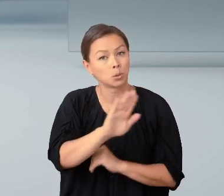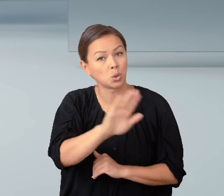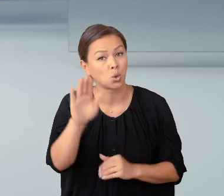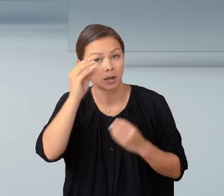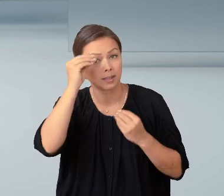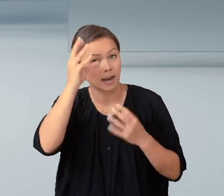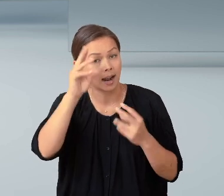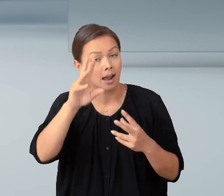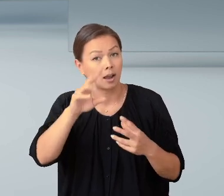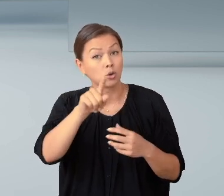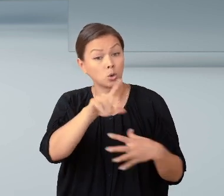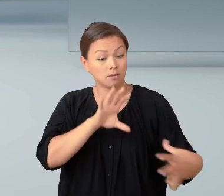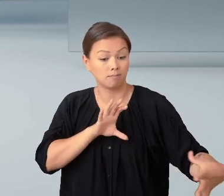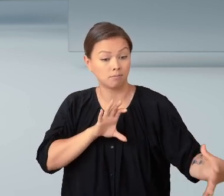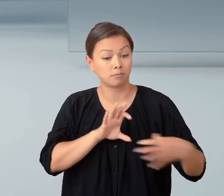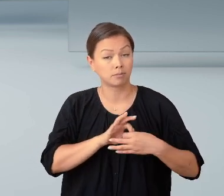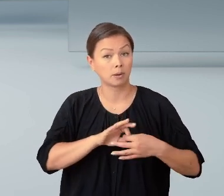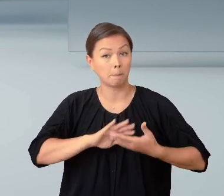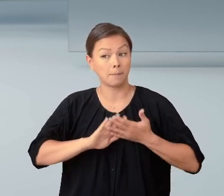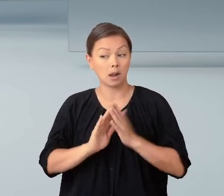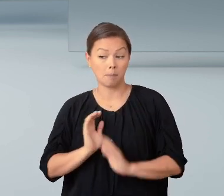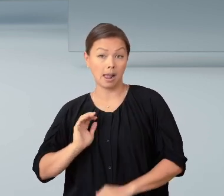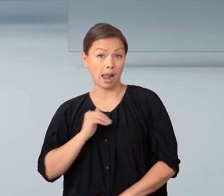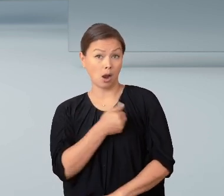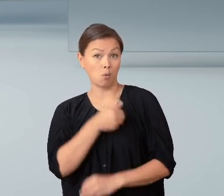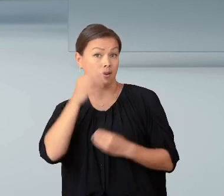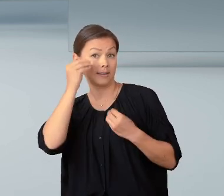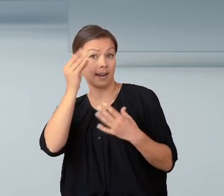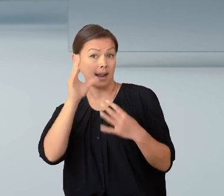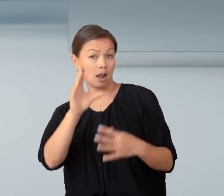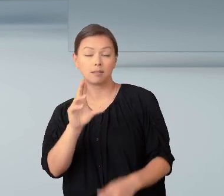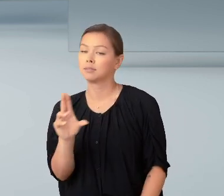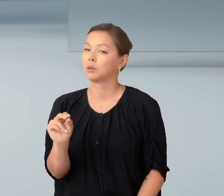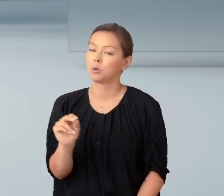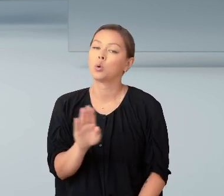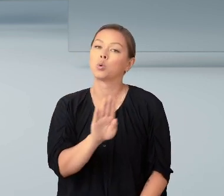It's not Microsoft's data, it's your data. That means it's yours